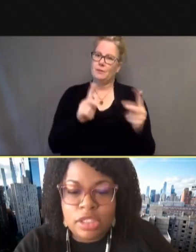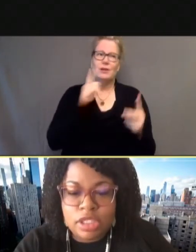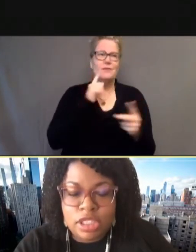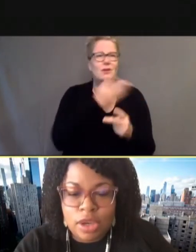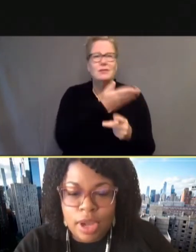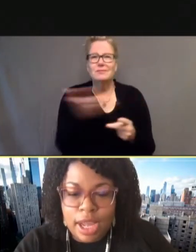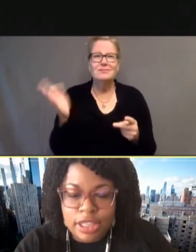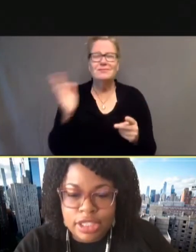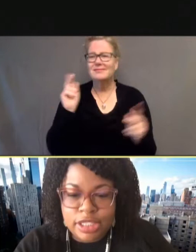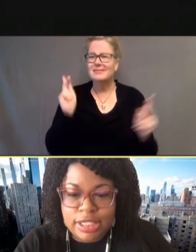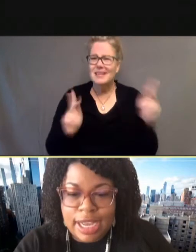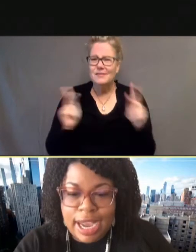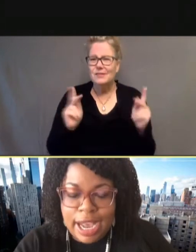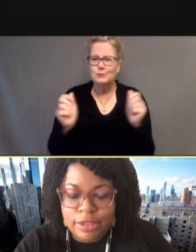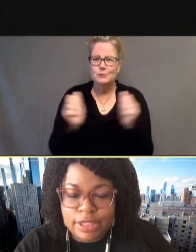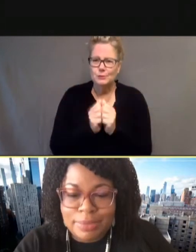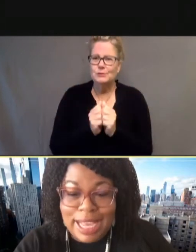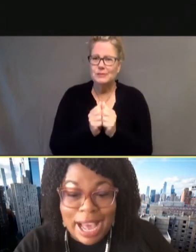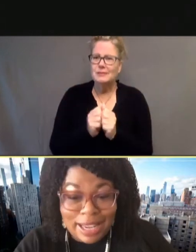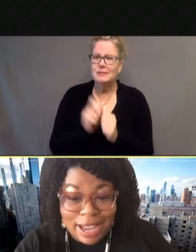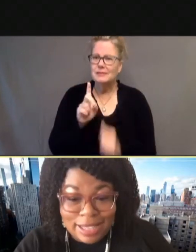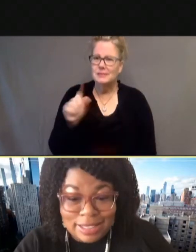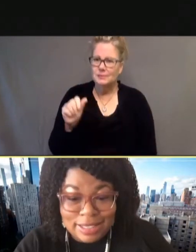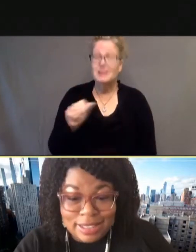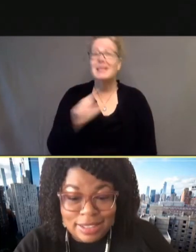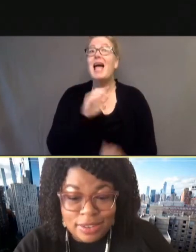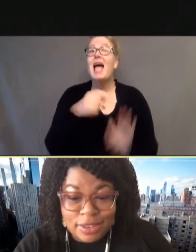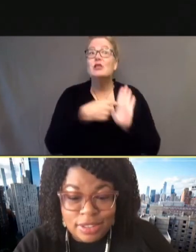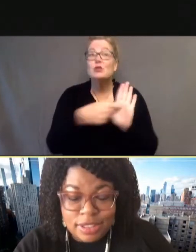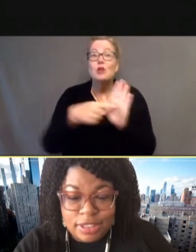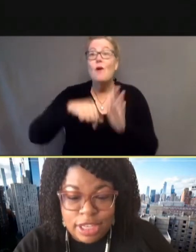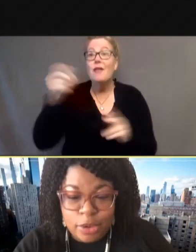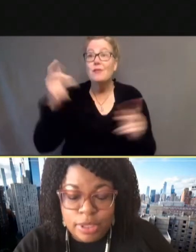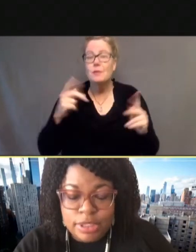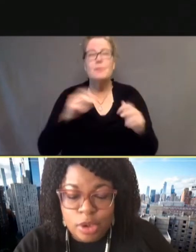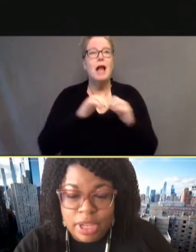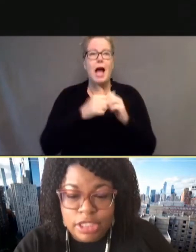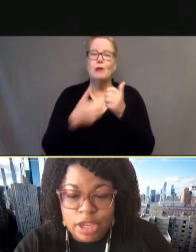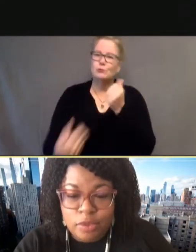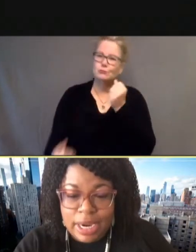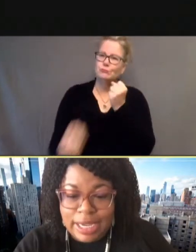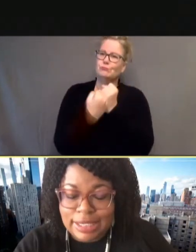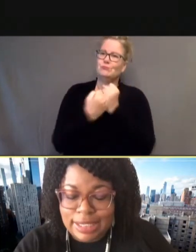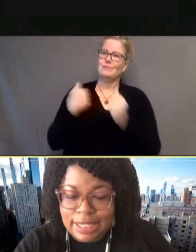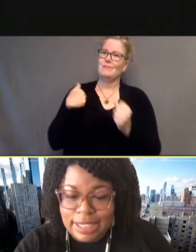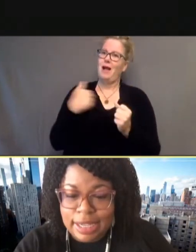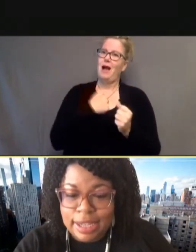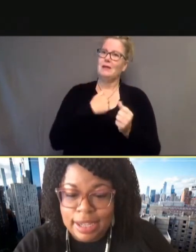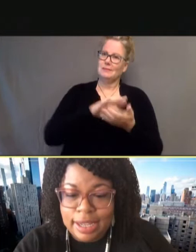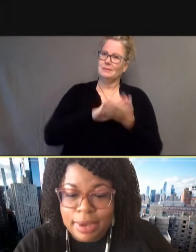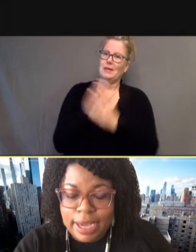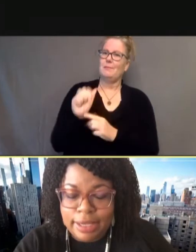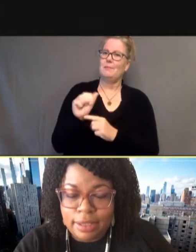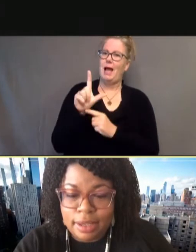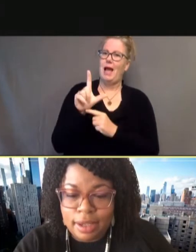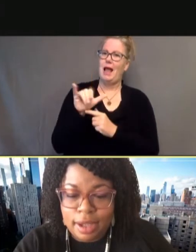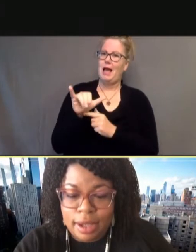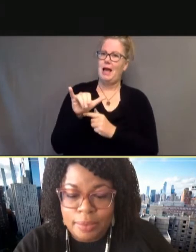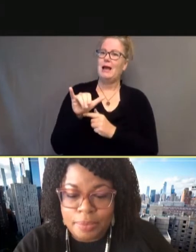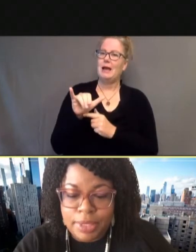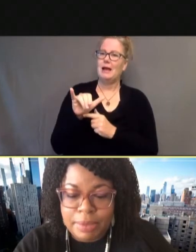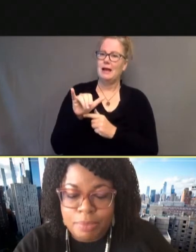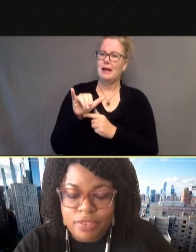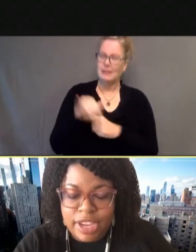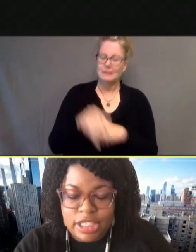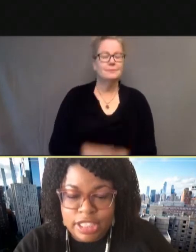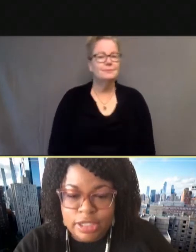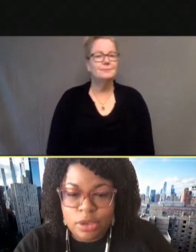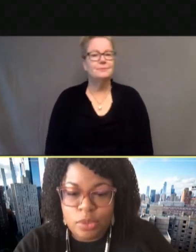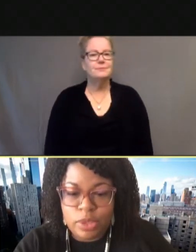to show others how to be allies. You know, so much of what I see in my profession with